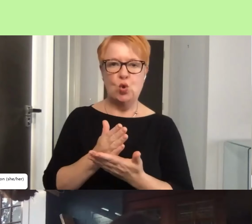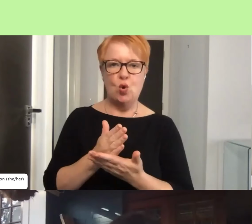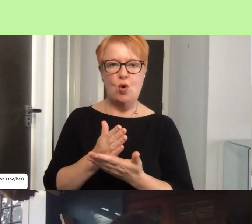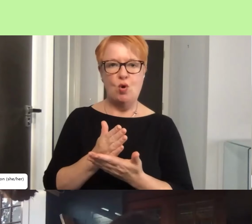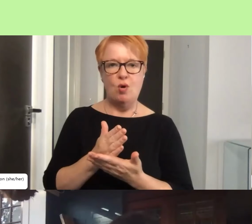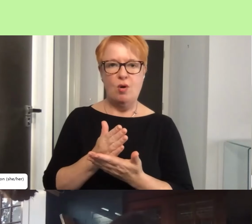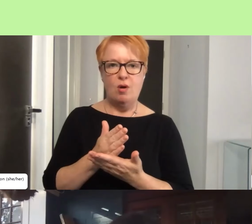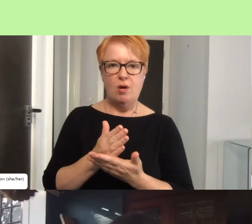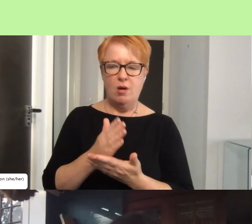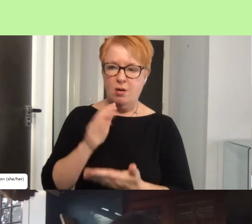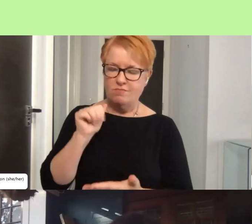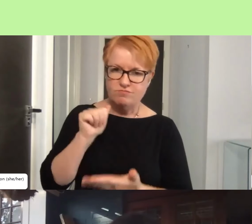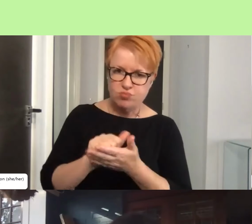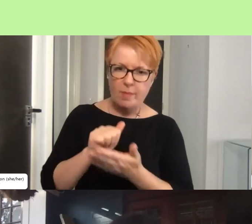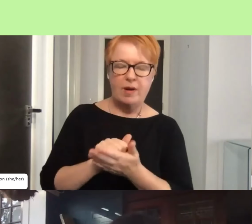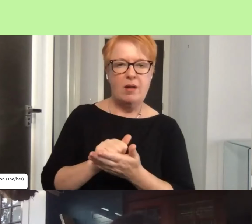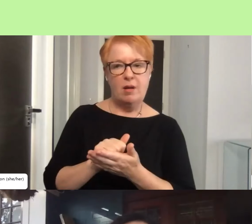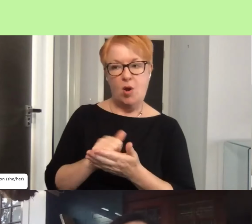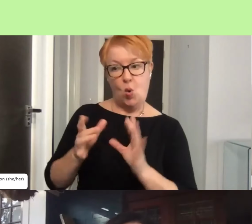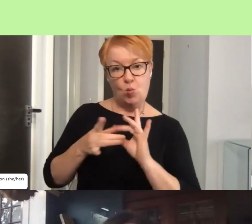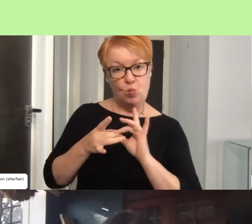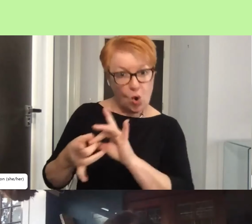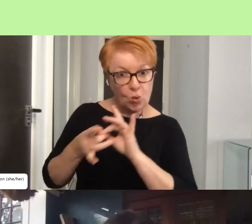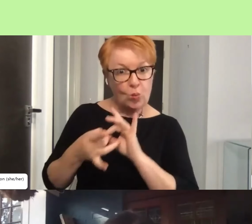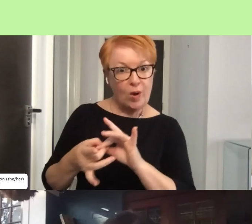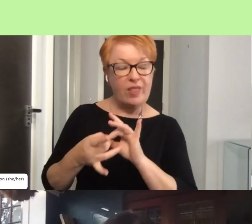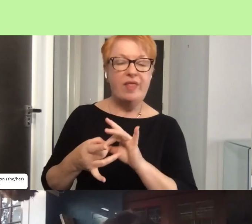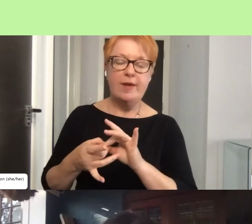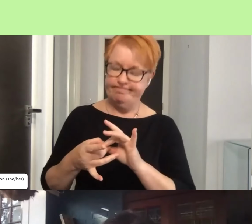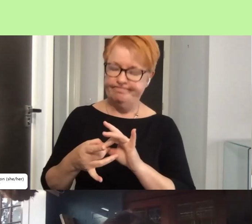comrade or a collaborator, you know, it's very important that institutions are ready